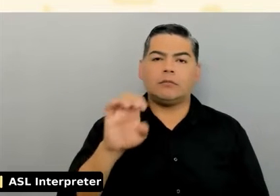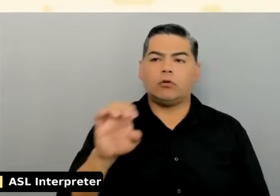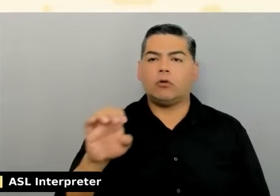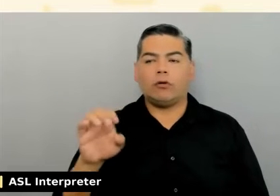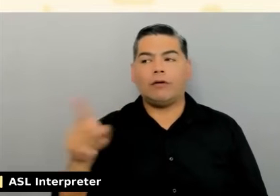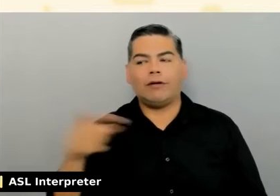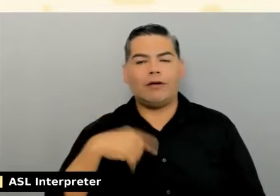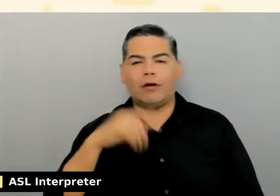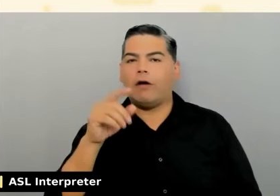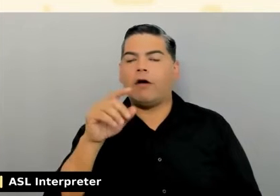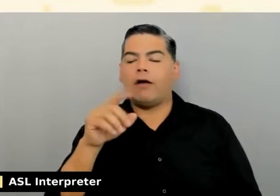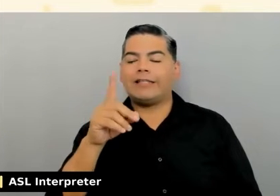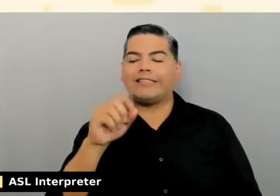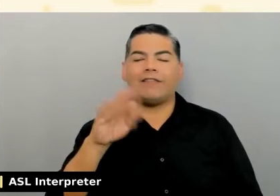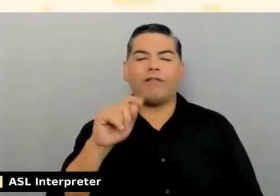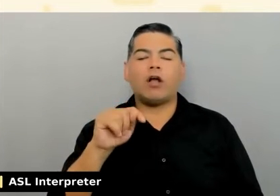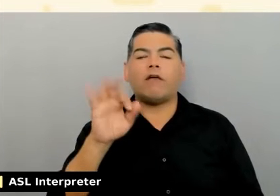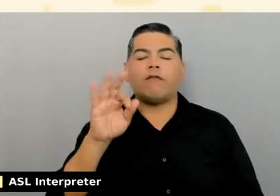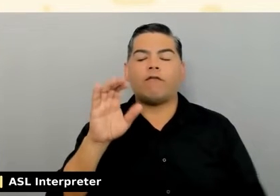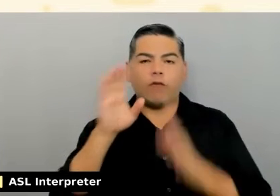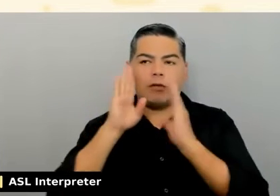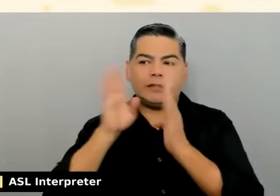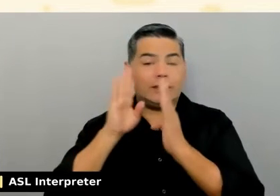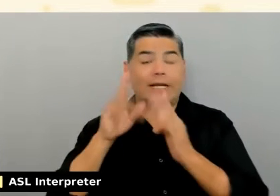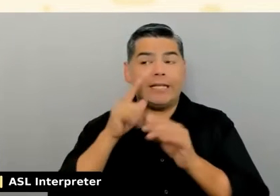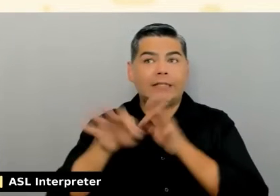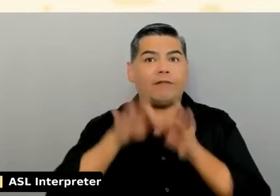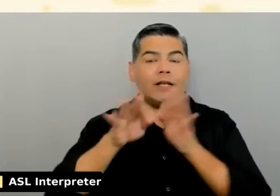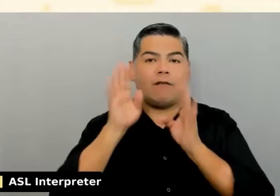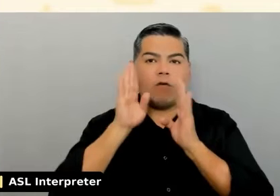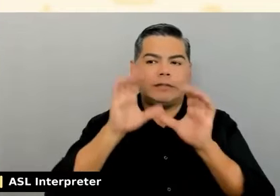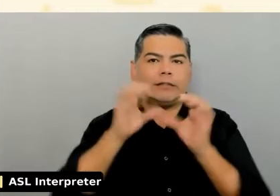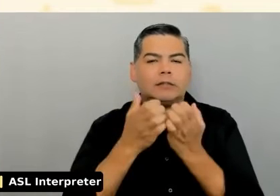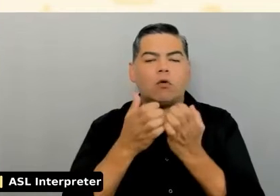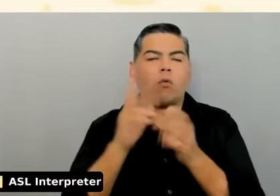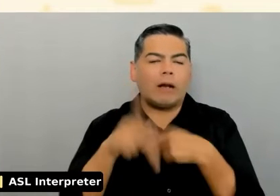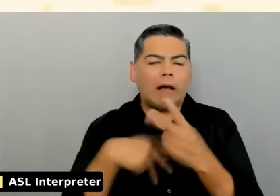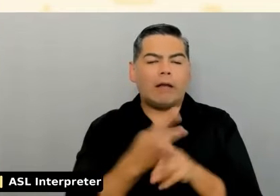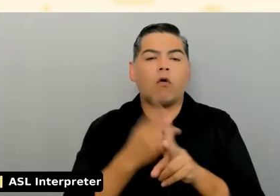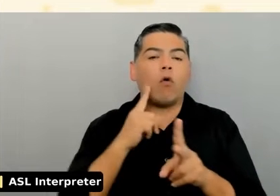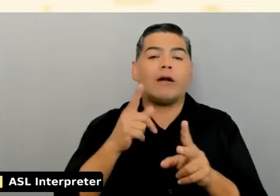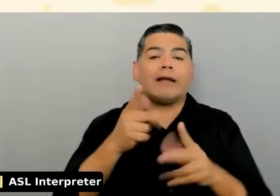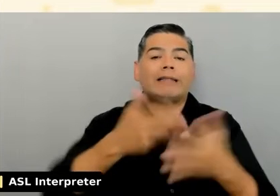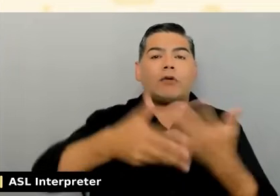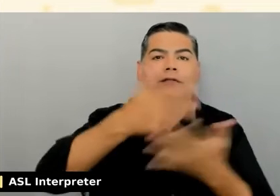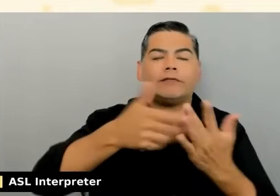and not defining the focus class for the interactive elements is very,